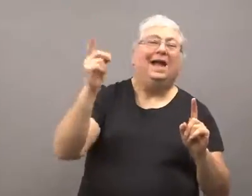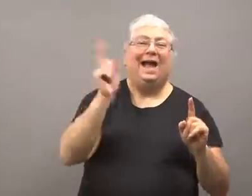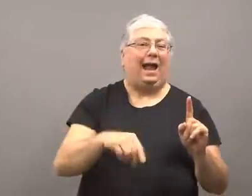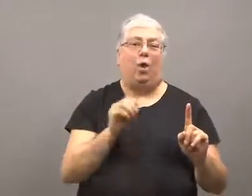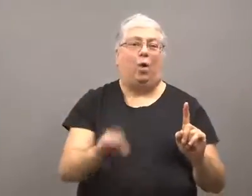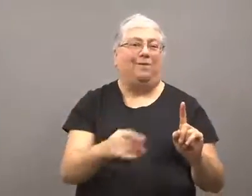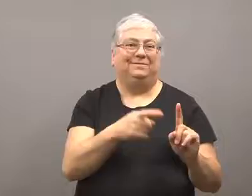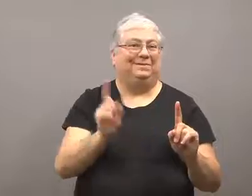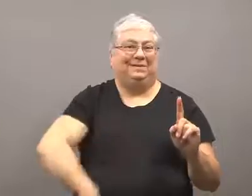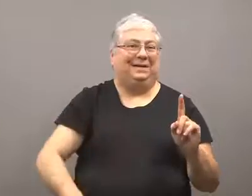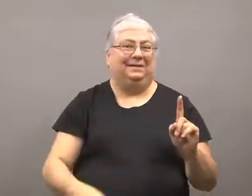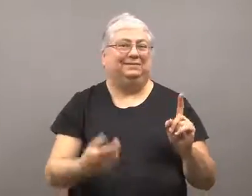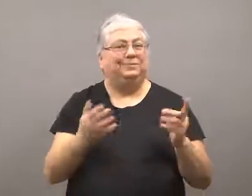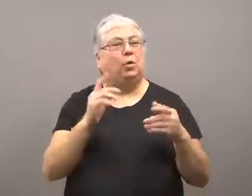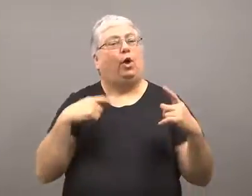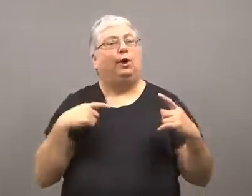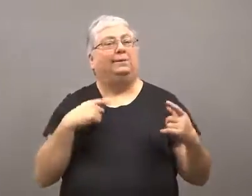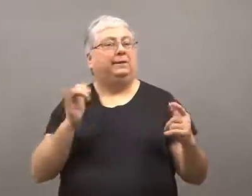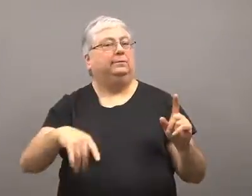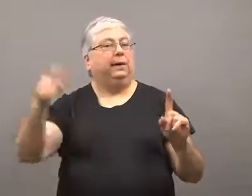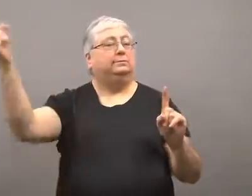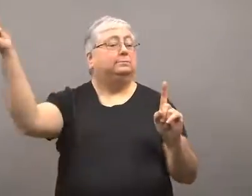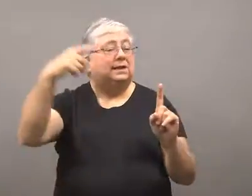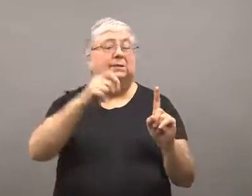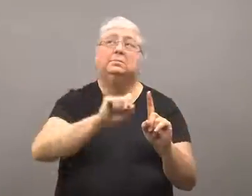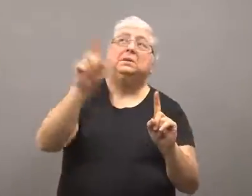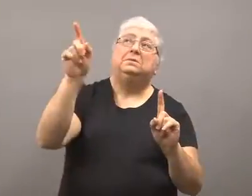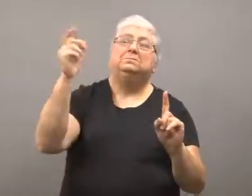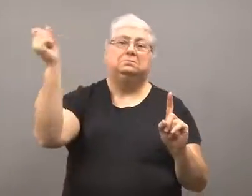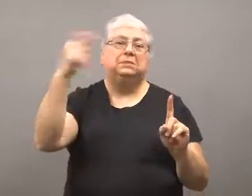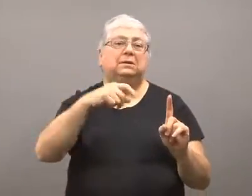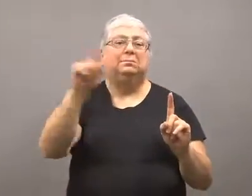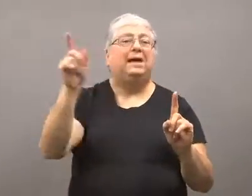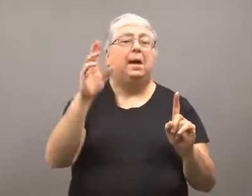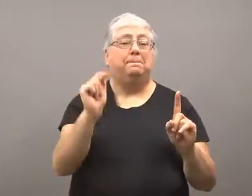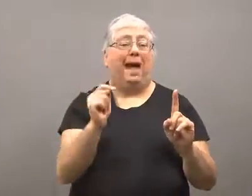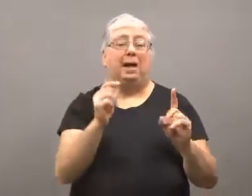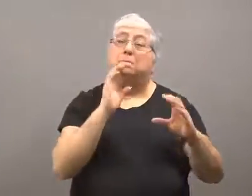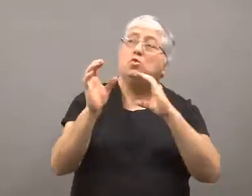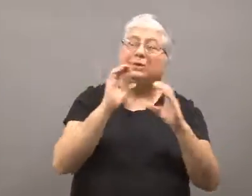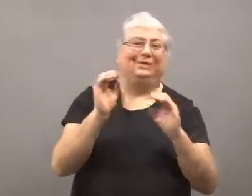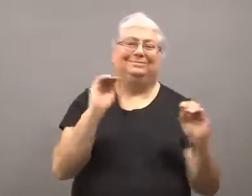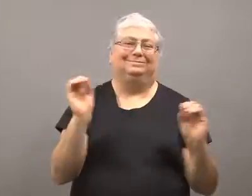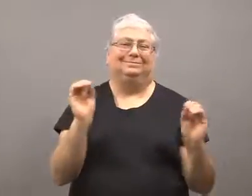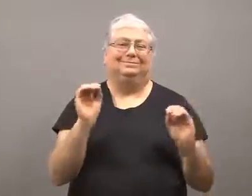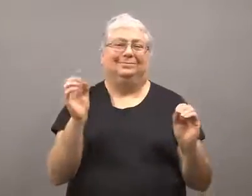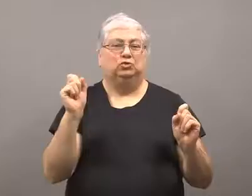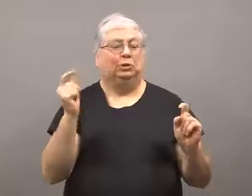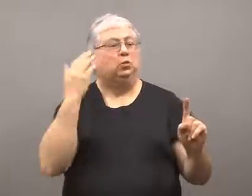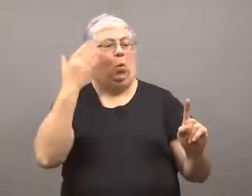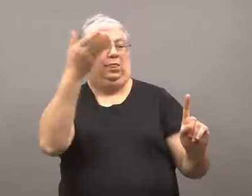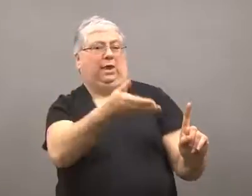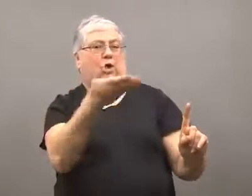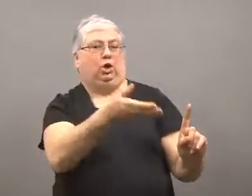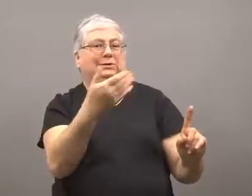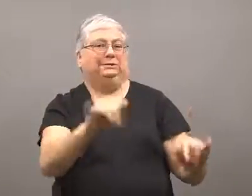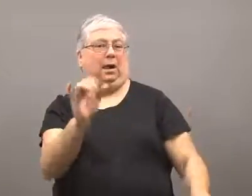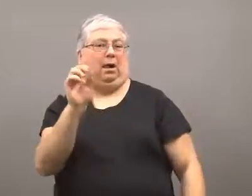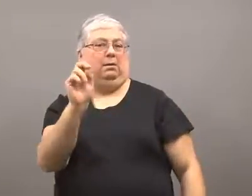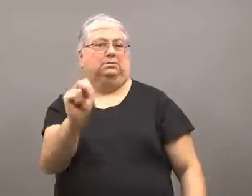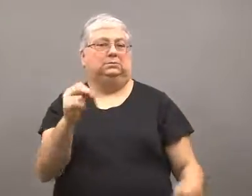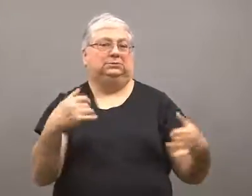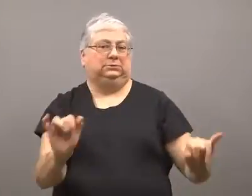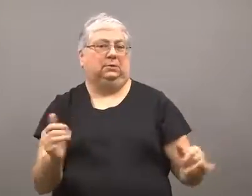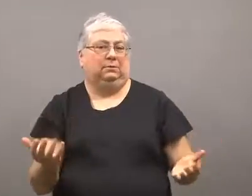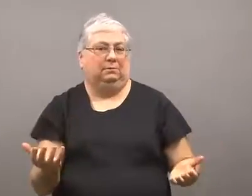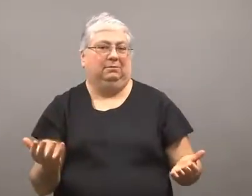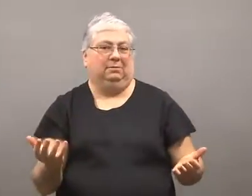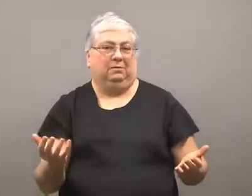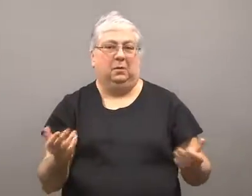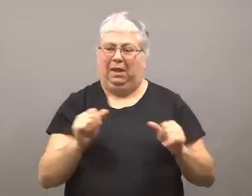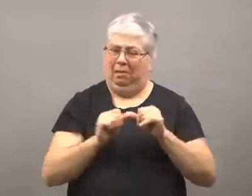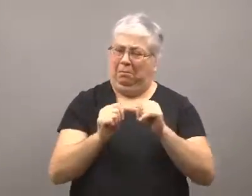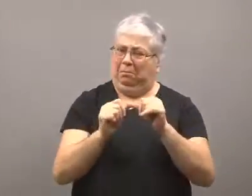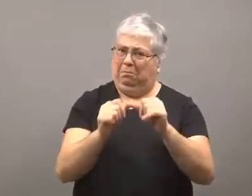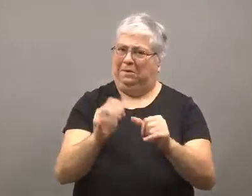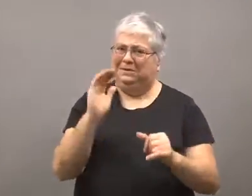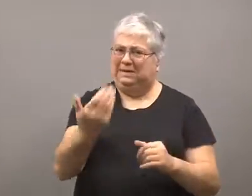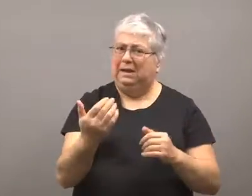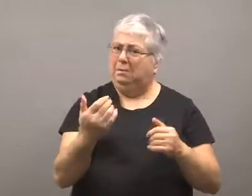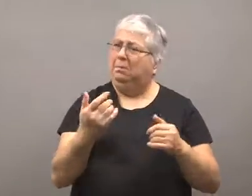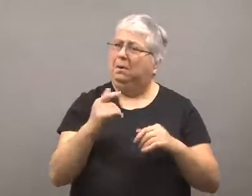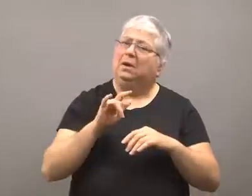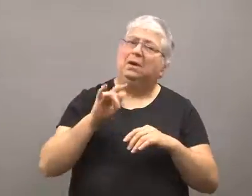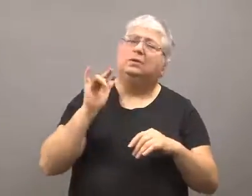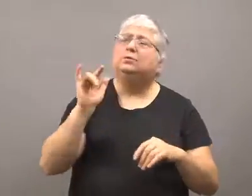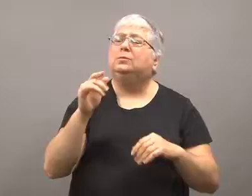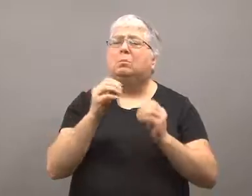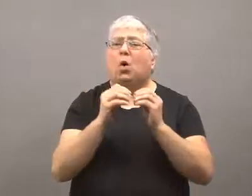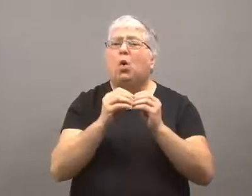This is automatic, and can't be disabled.